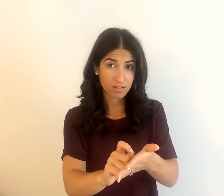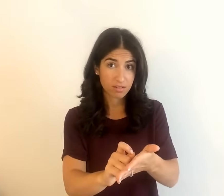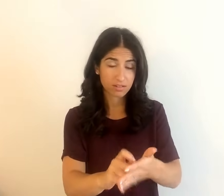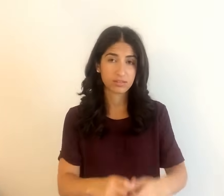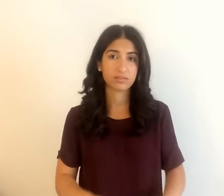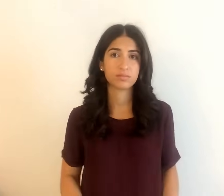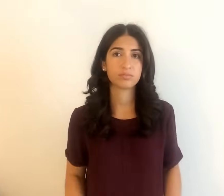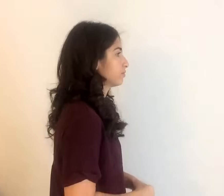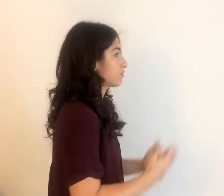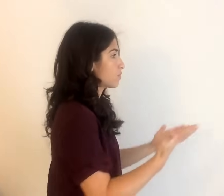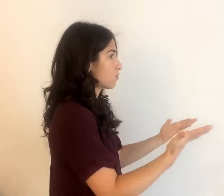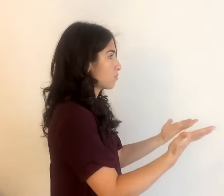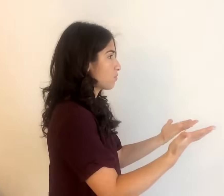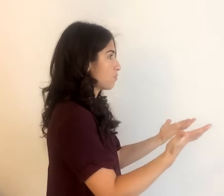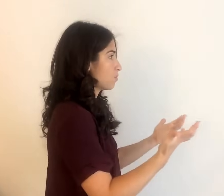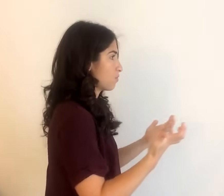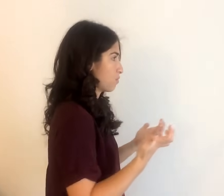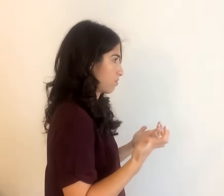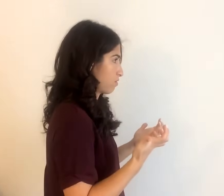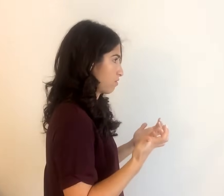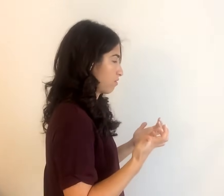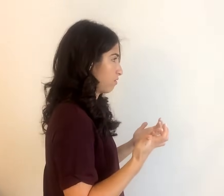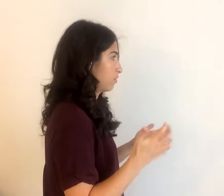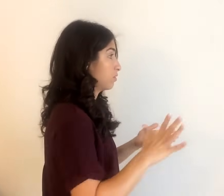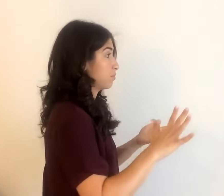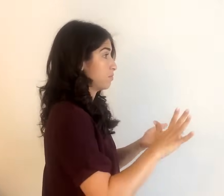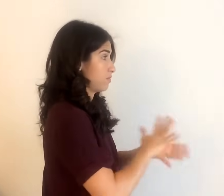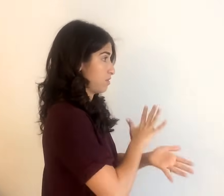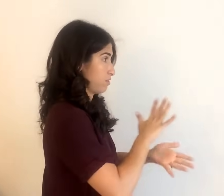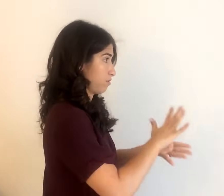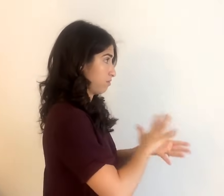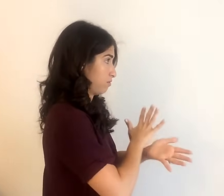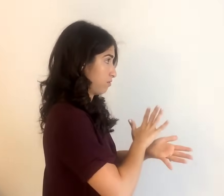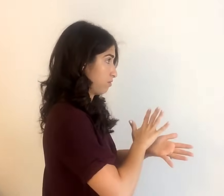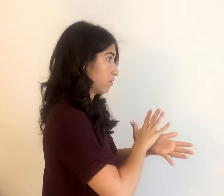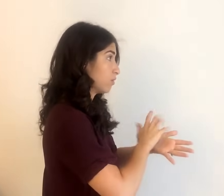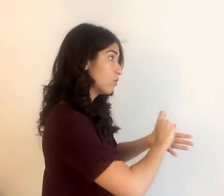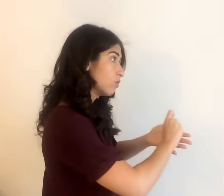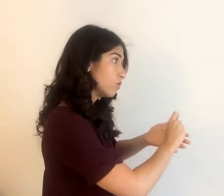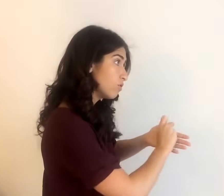you want paper to write on" / "do you want people to write a note" -- so it would be WANT PAPER WRITE